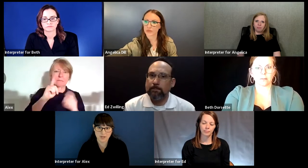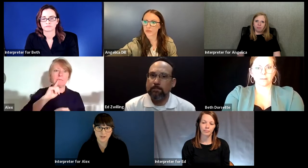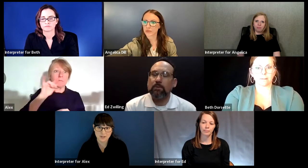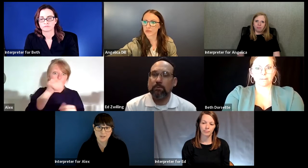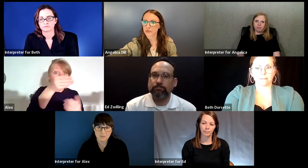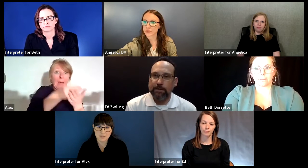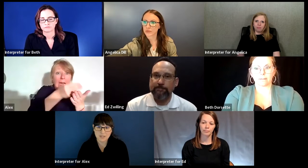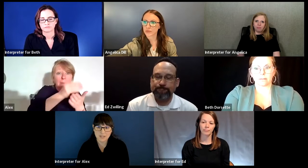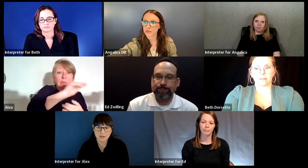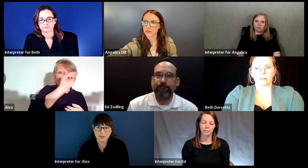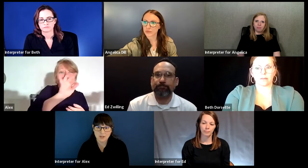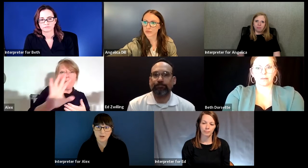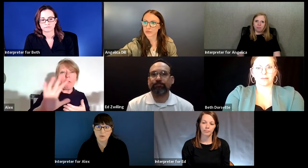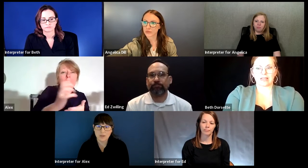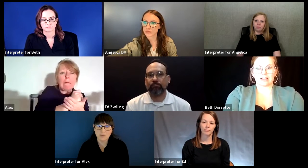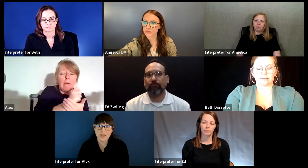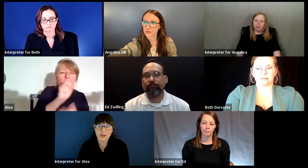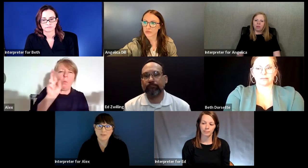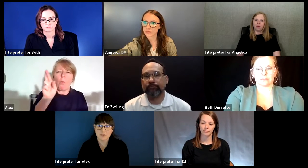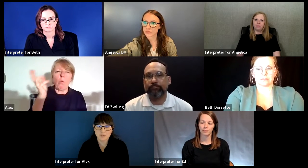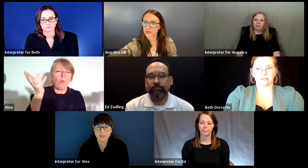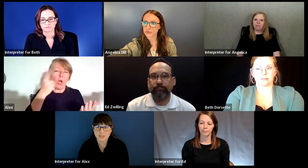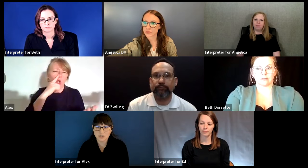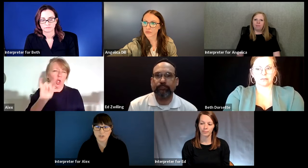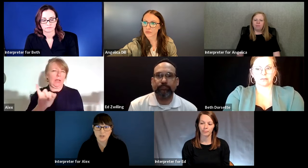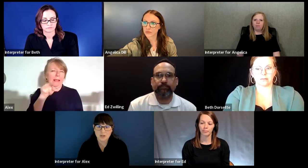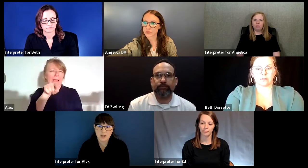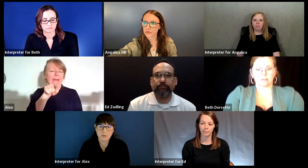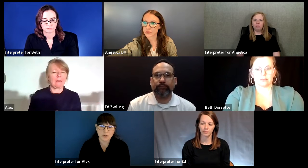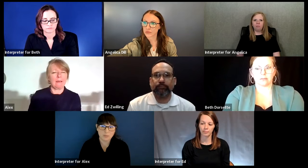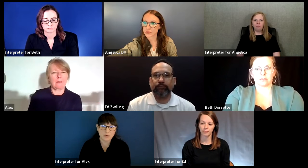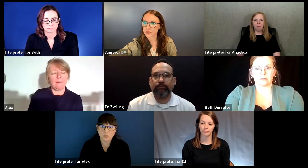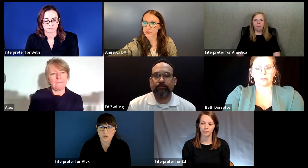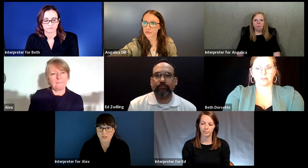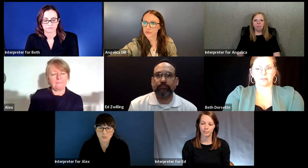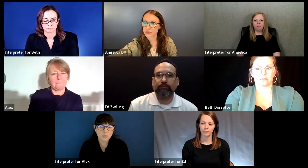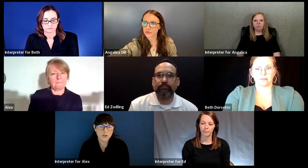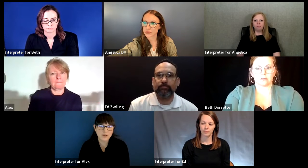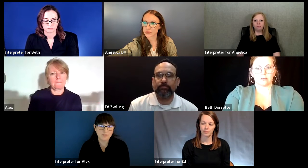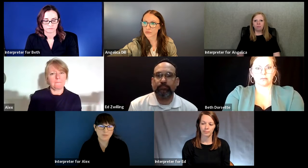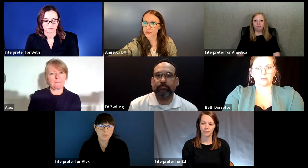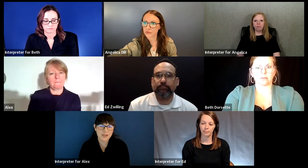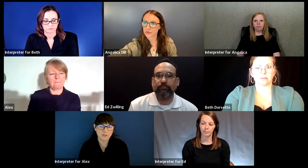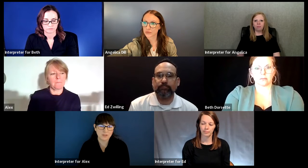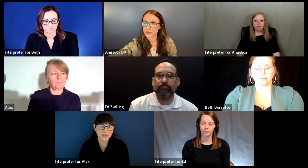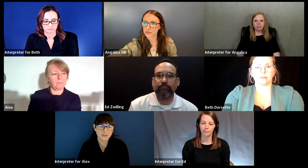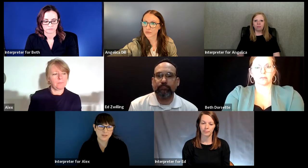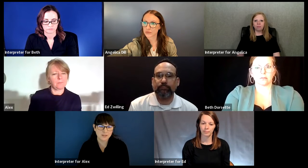right? Meaning, okay, we have a certain percentage that we're going to put towards this. But what would that look like?